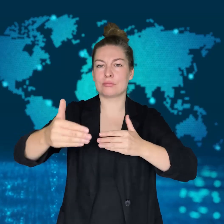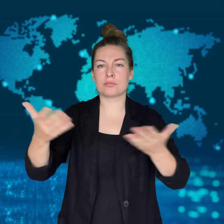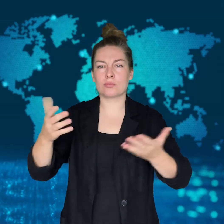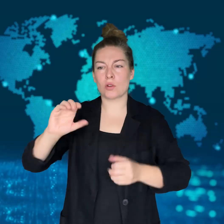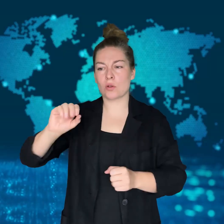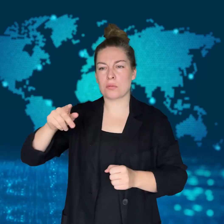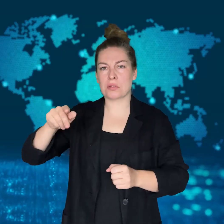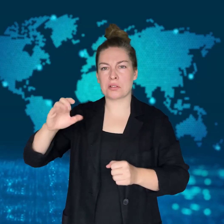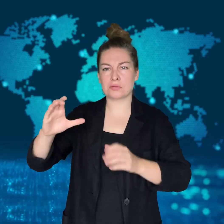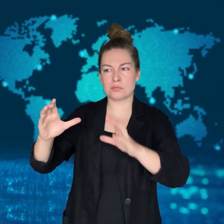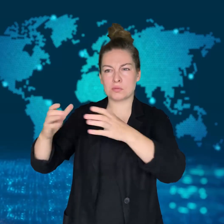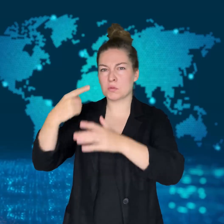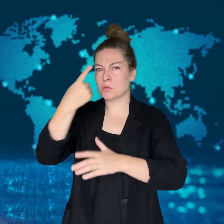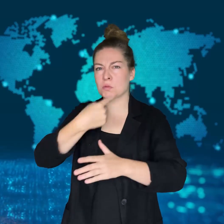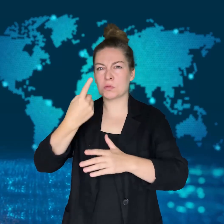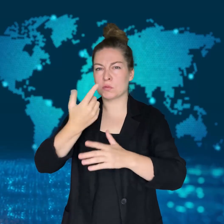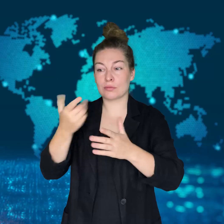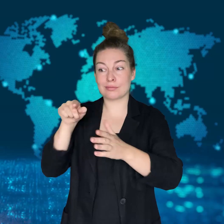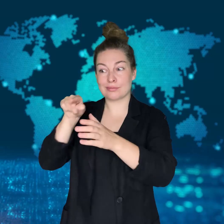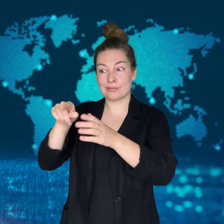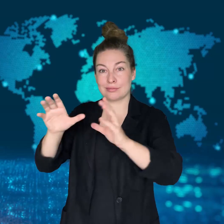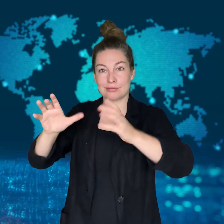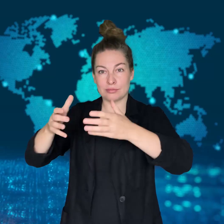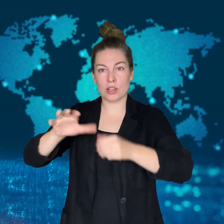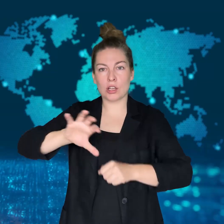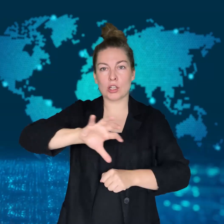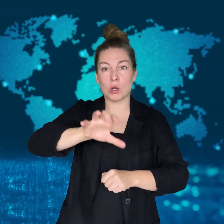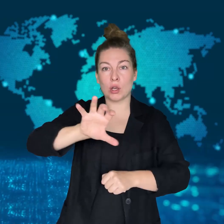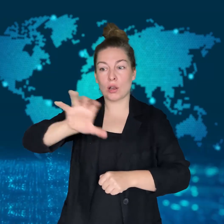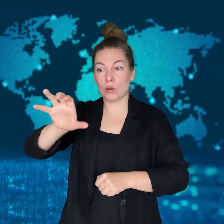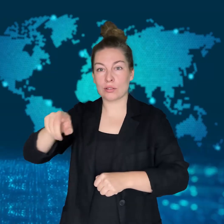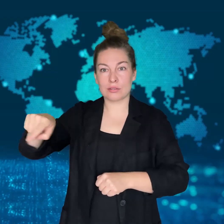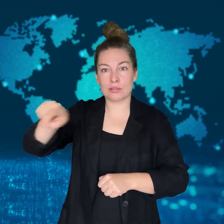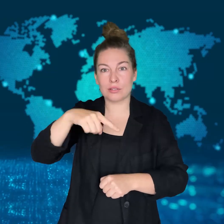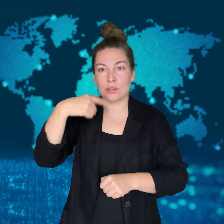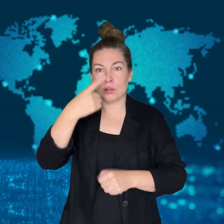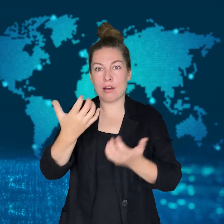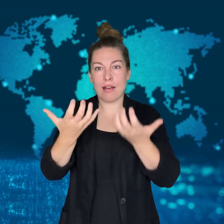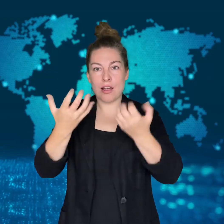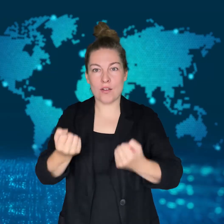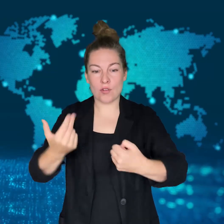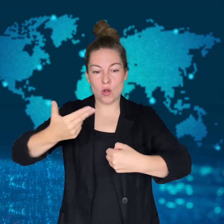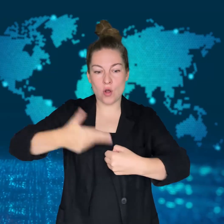OPEC is a group of oil-exporting countries.